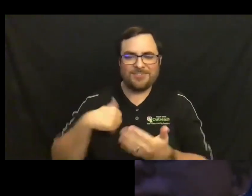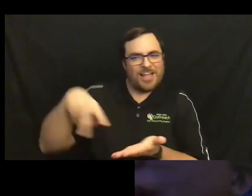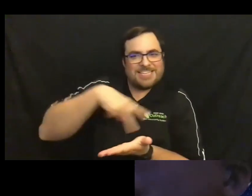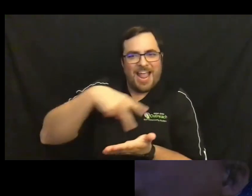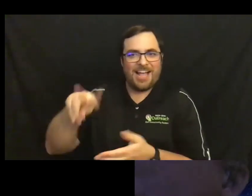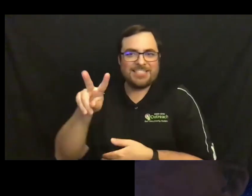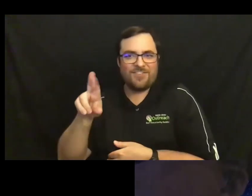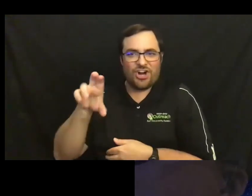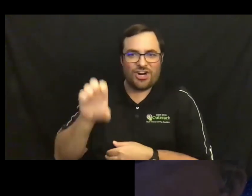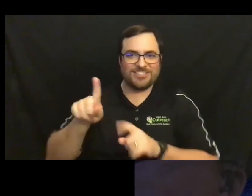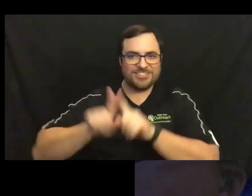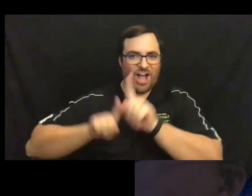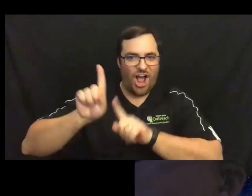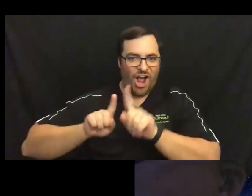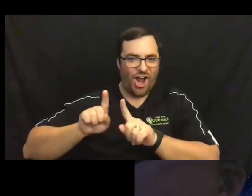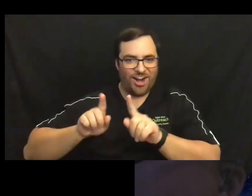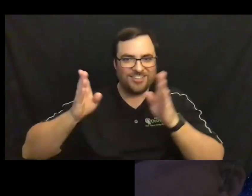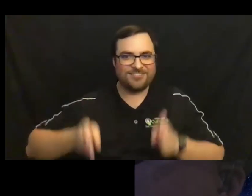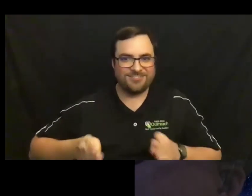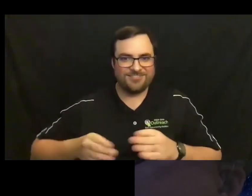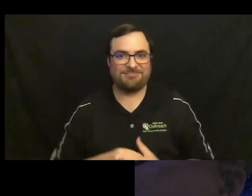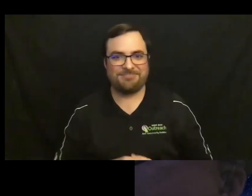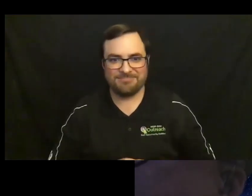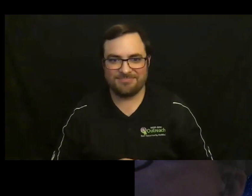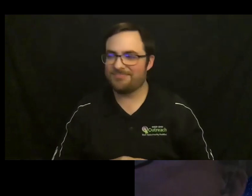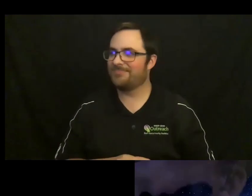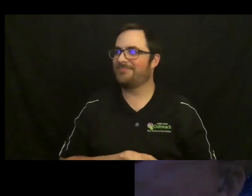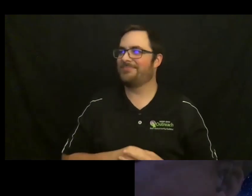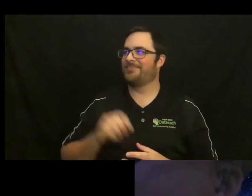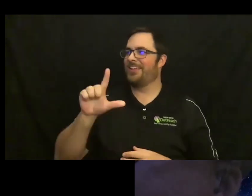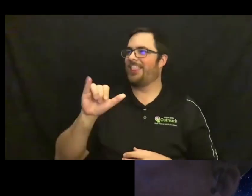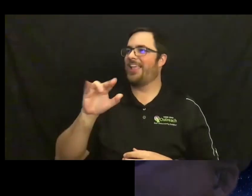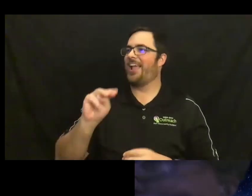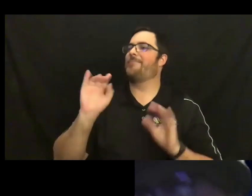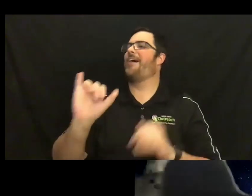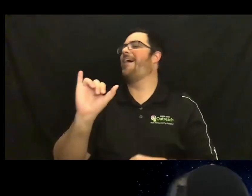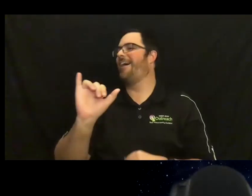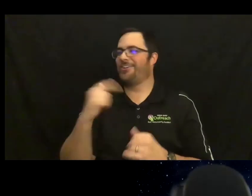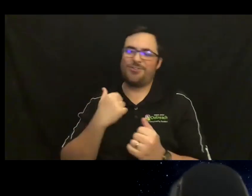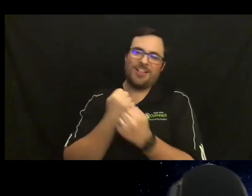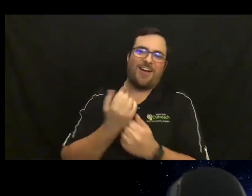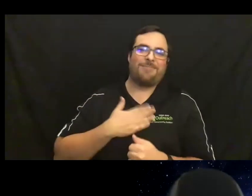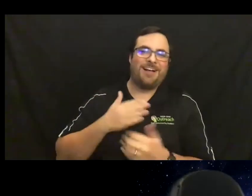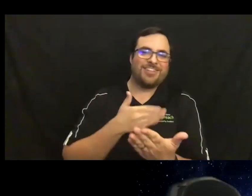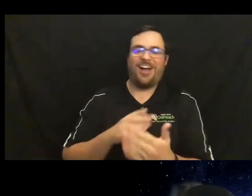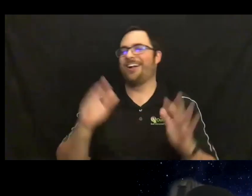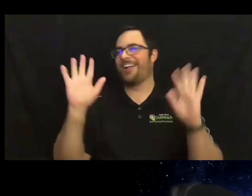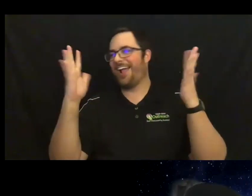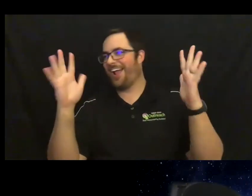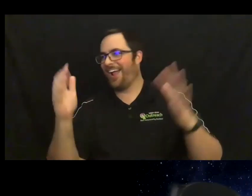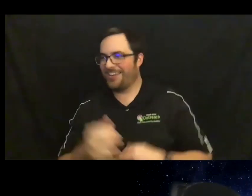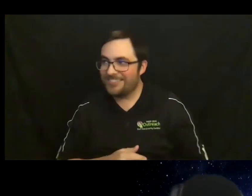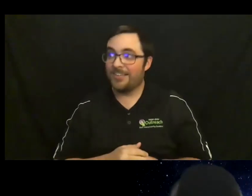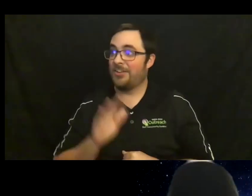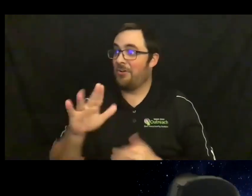Okay, Nick, Liam loves your songs. Ok, what is your favorite...can you help me